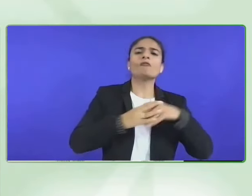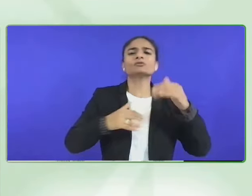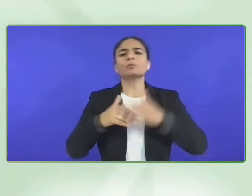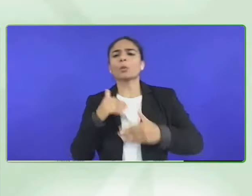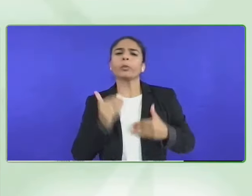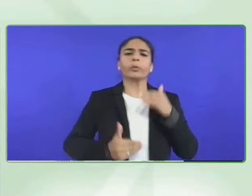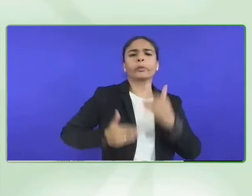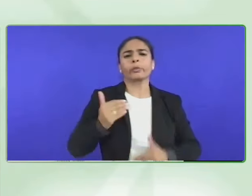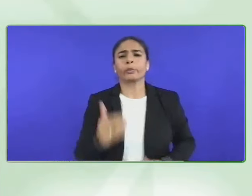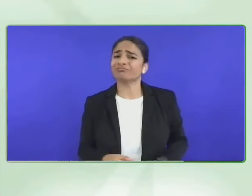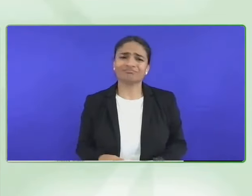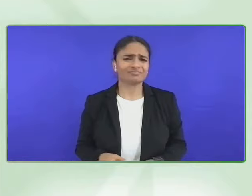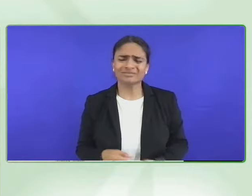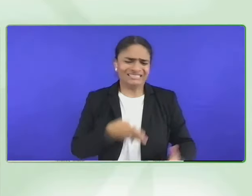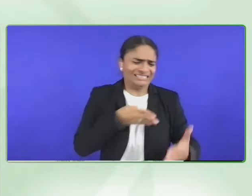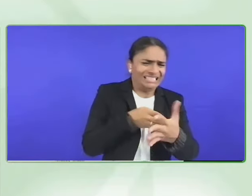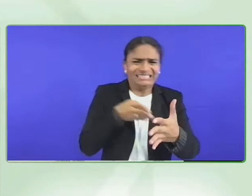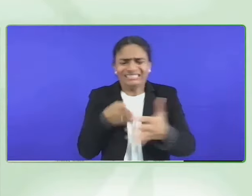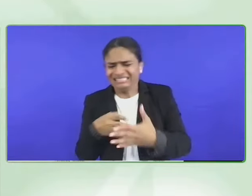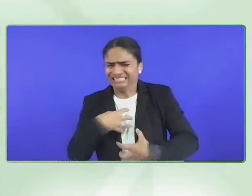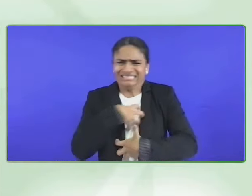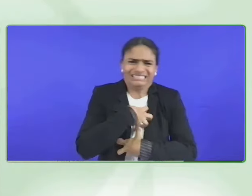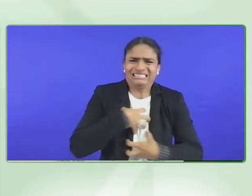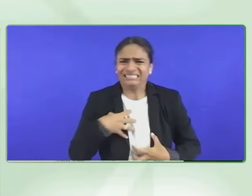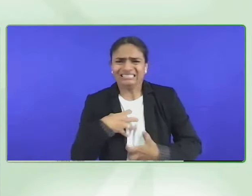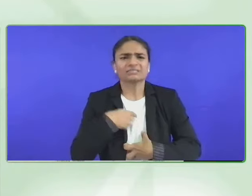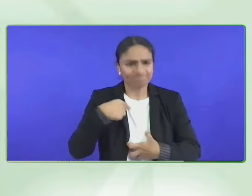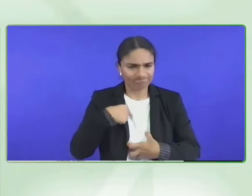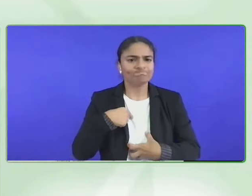You can't make a change by saying this how you should behave.